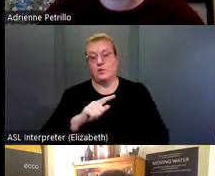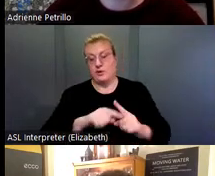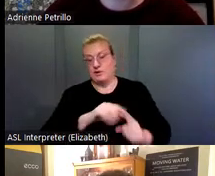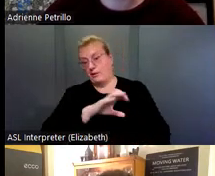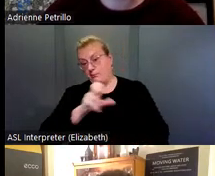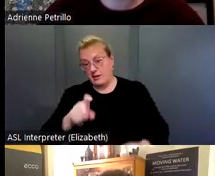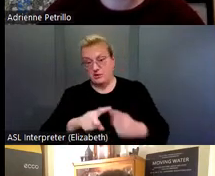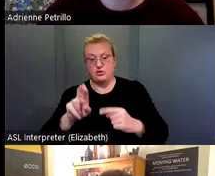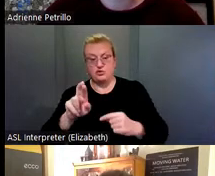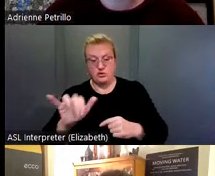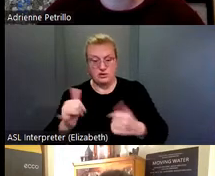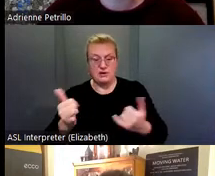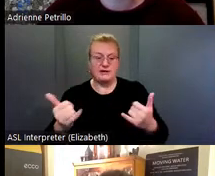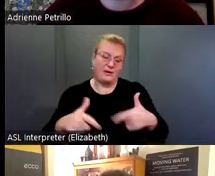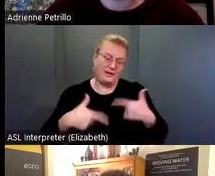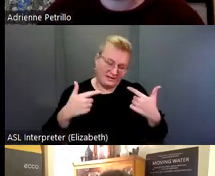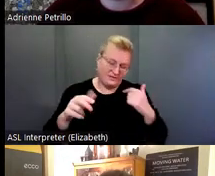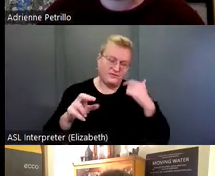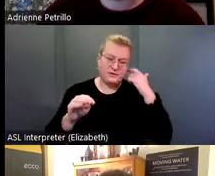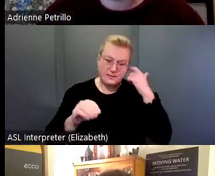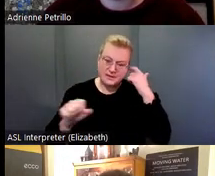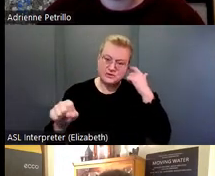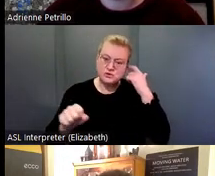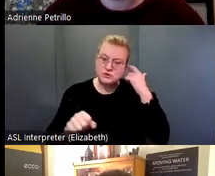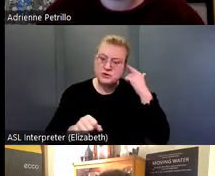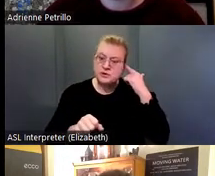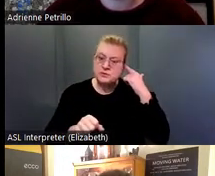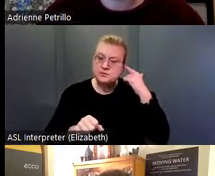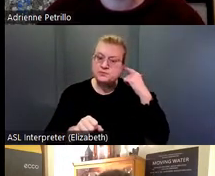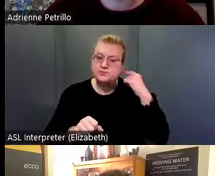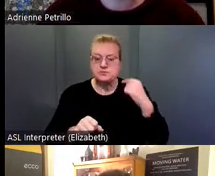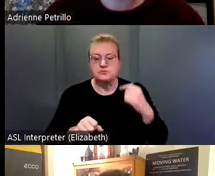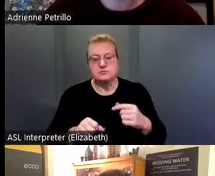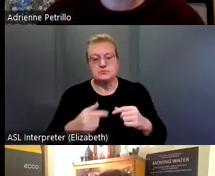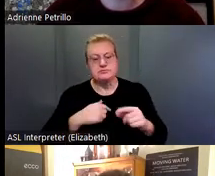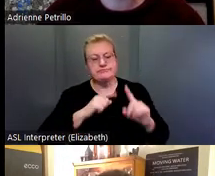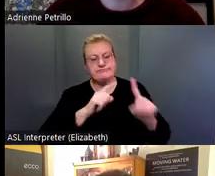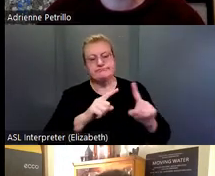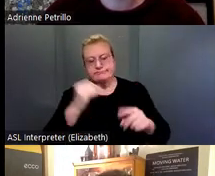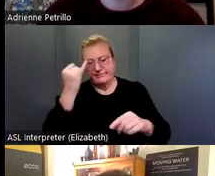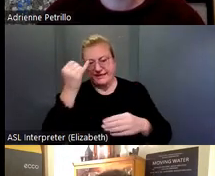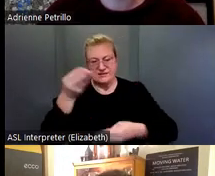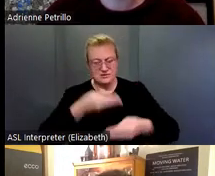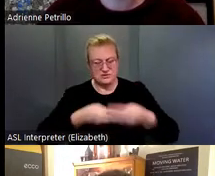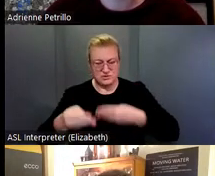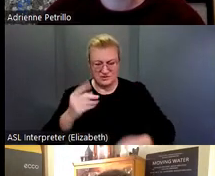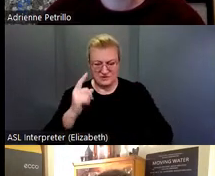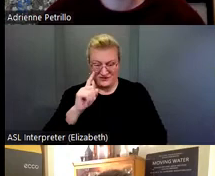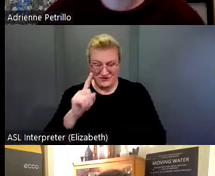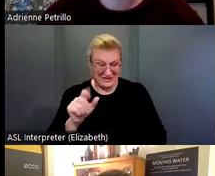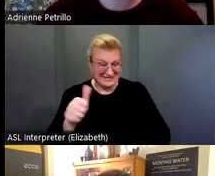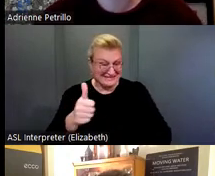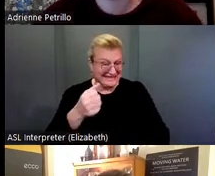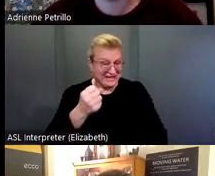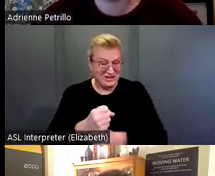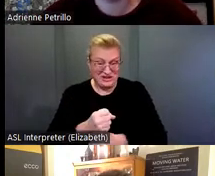I now live in Massachusetts. Been going to Idea Swap now for 10 years, I believe.